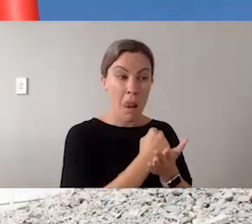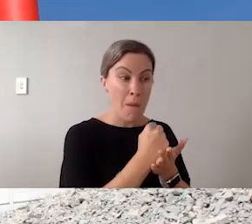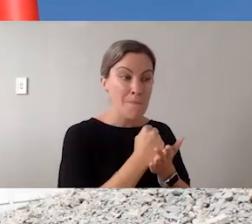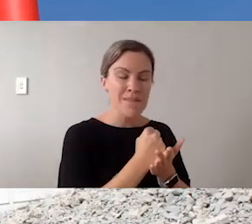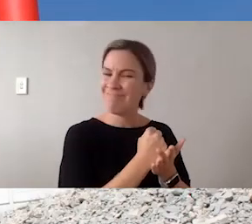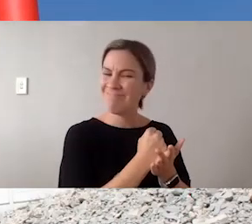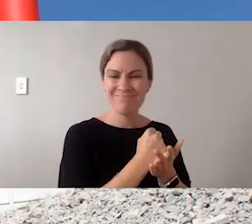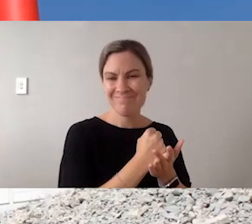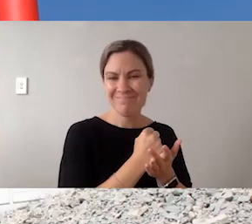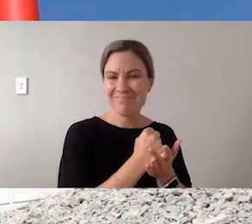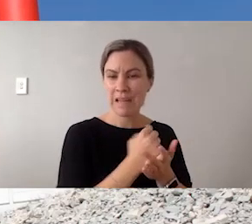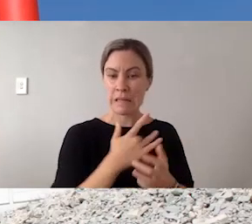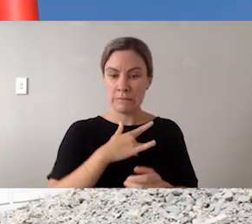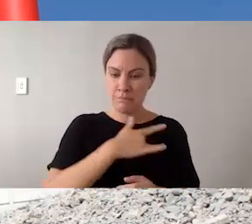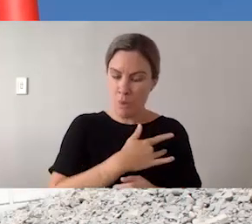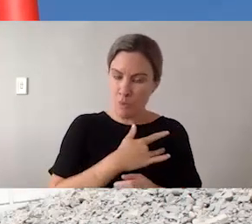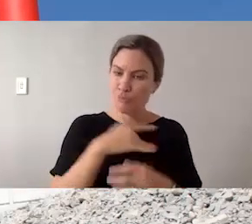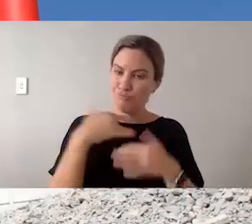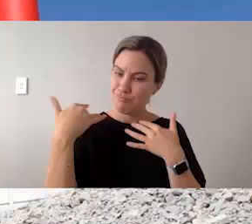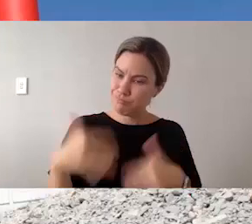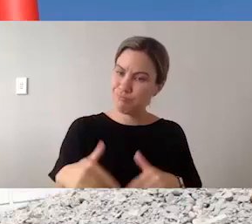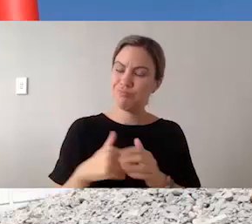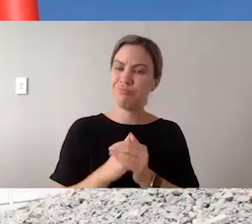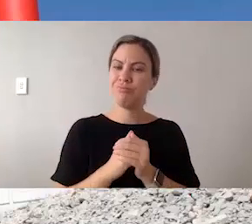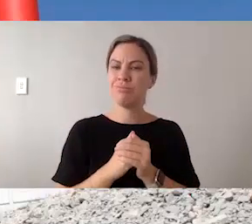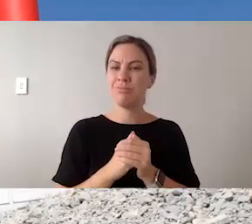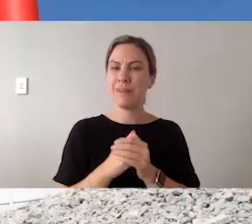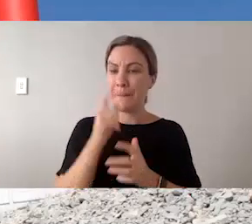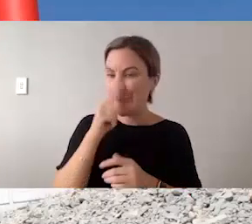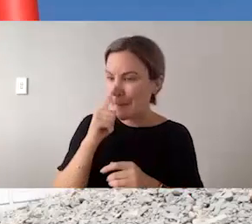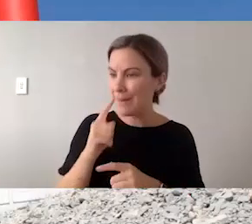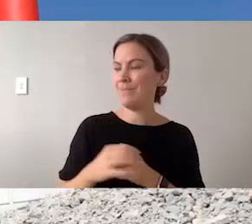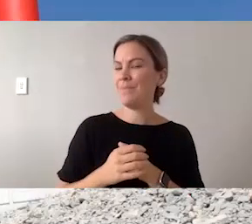to a spreadsheet. In times like these, it's easy for us to think